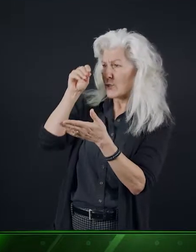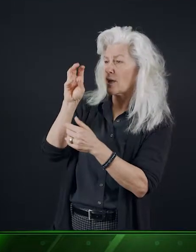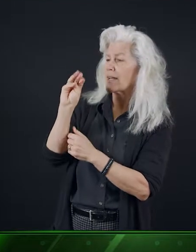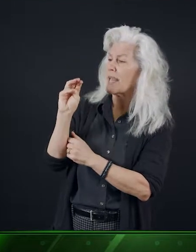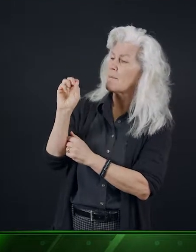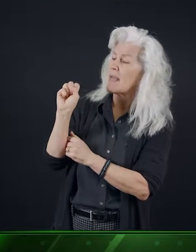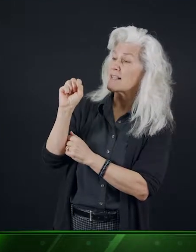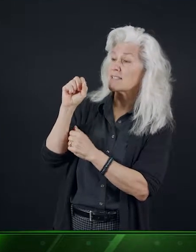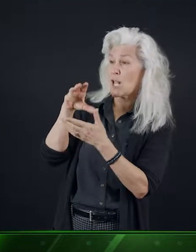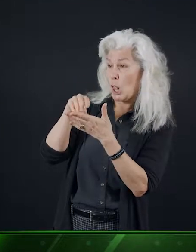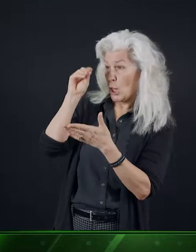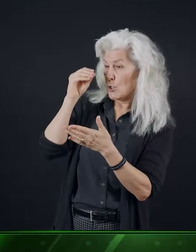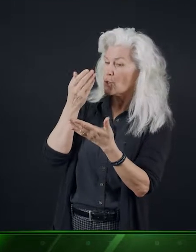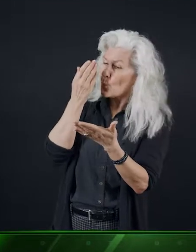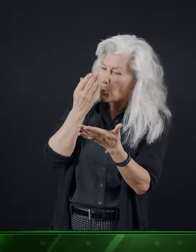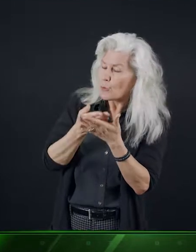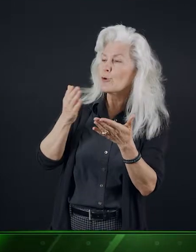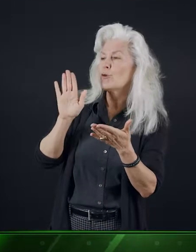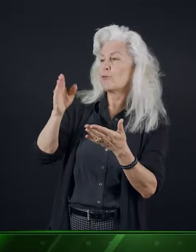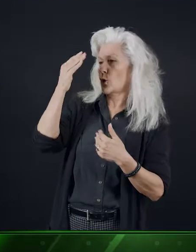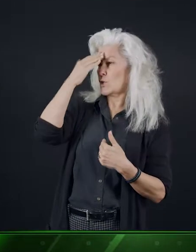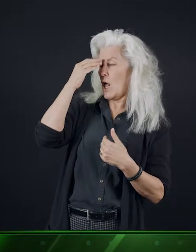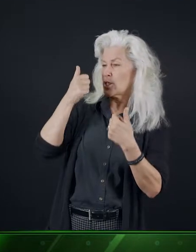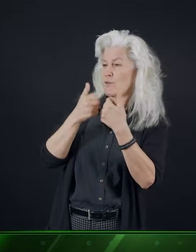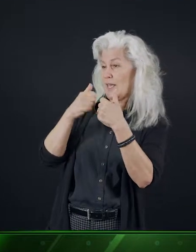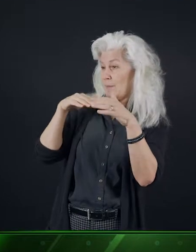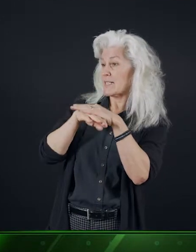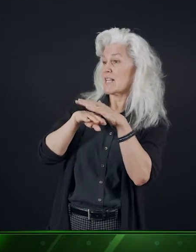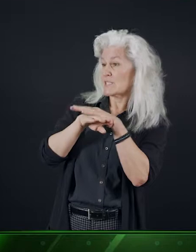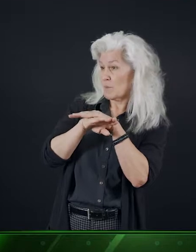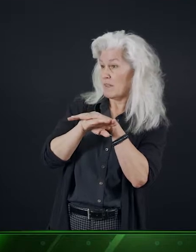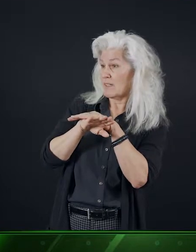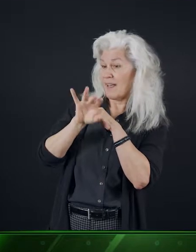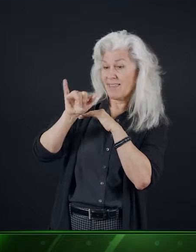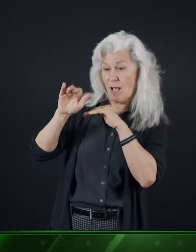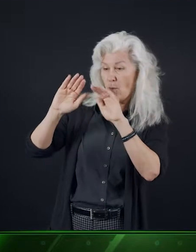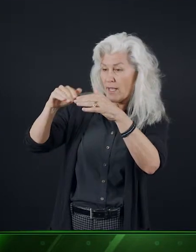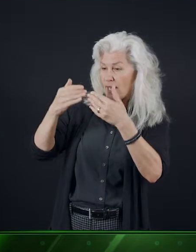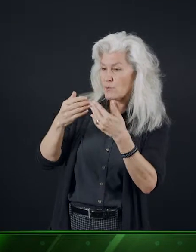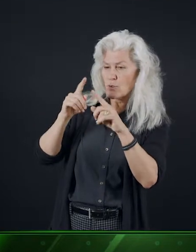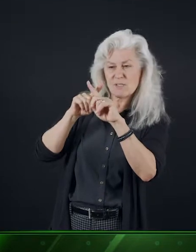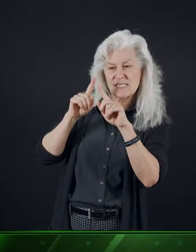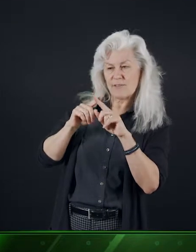to prove out your knowledge of game accessibility. The Learning Path will introduce a series of different modules